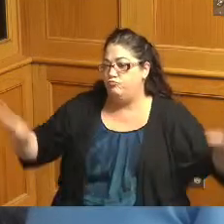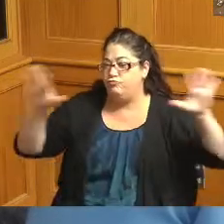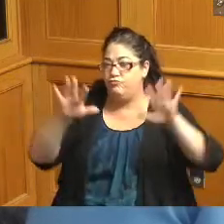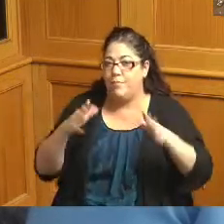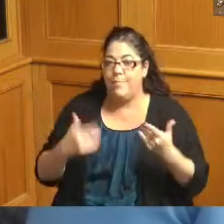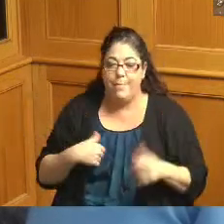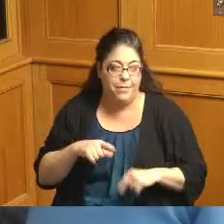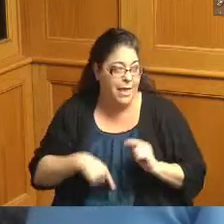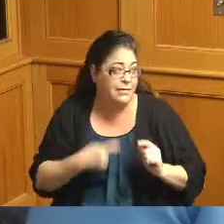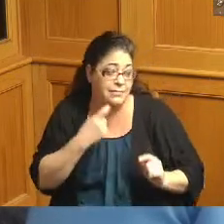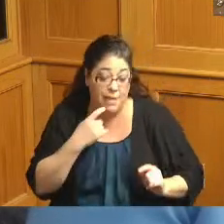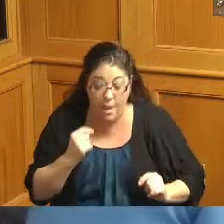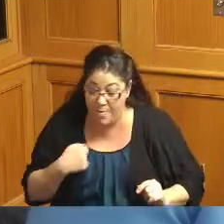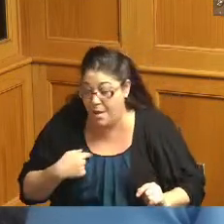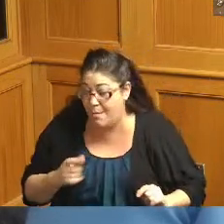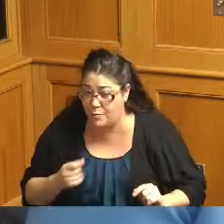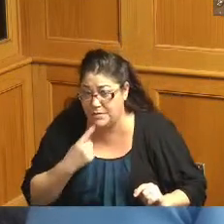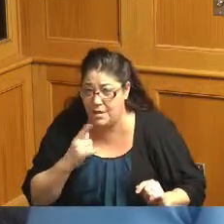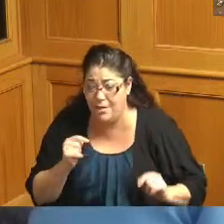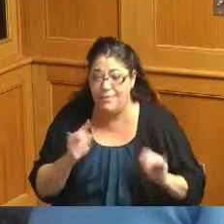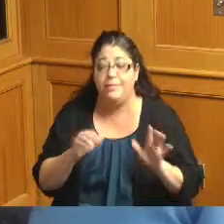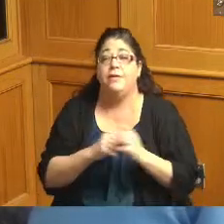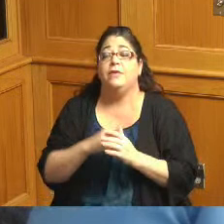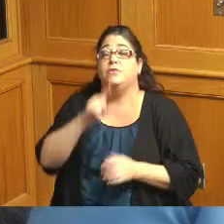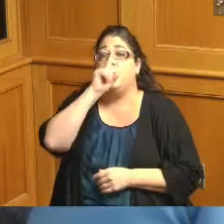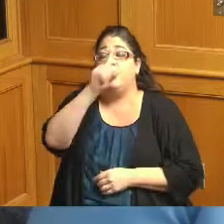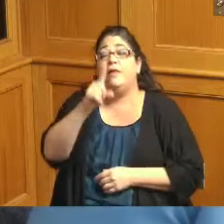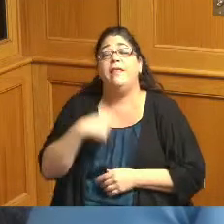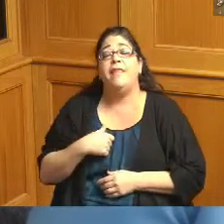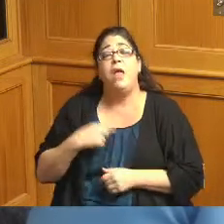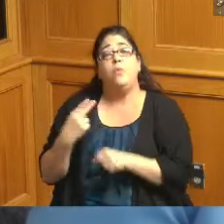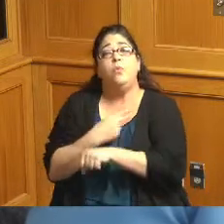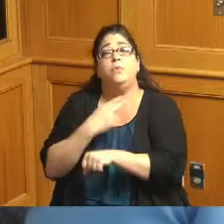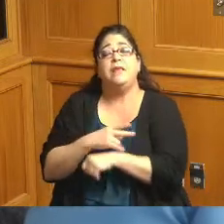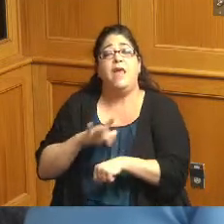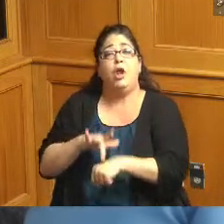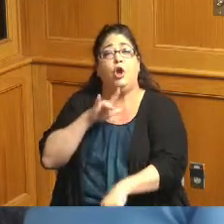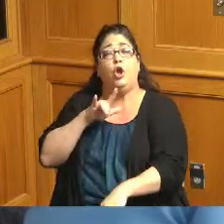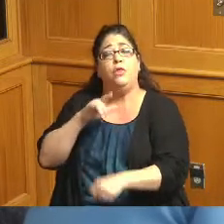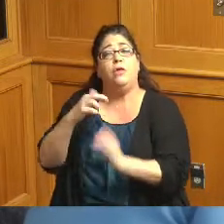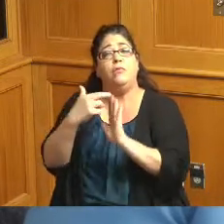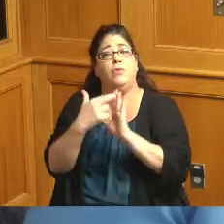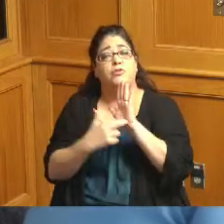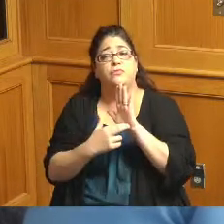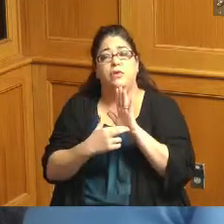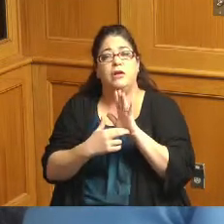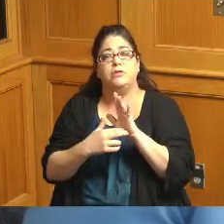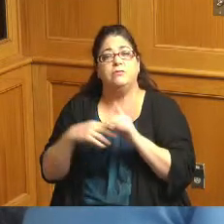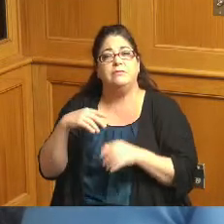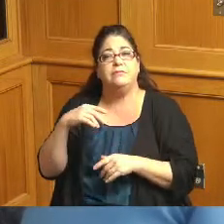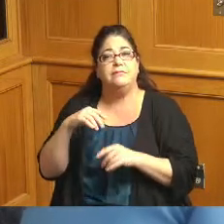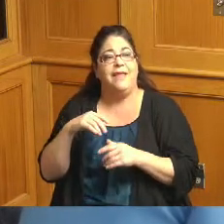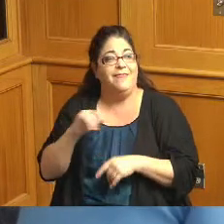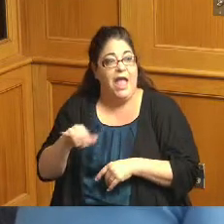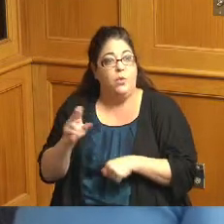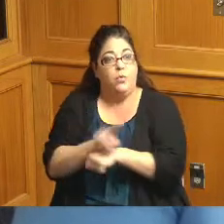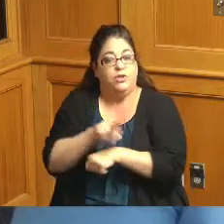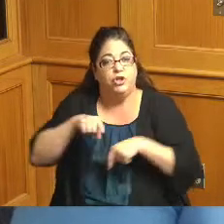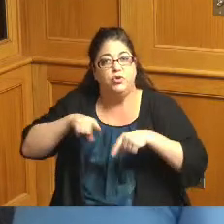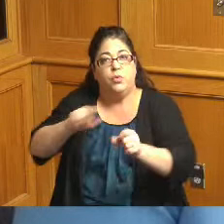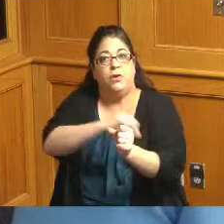say it but I'm saying it but then being able to utilize that during Covid and having it be able